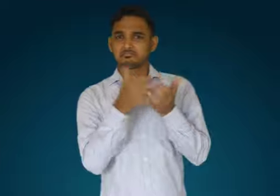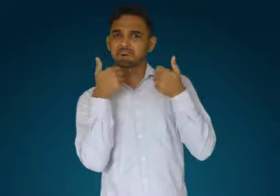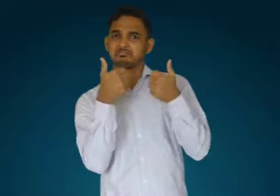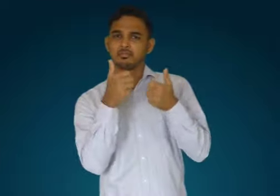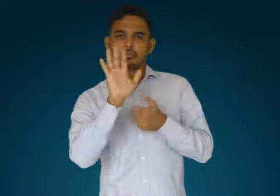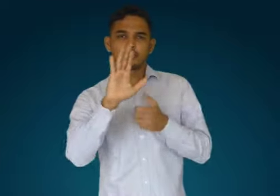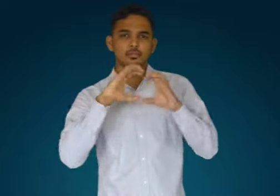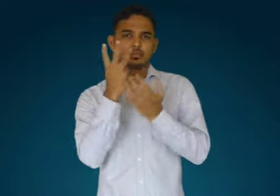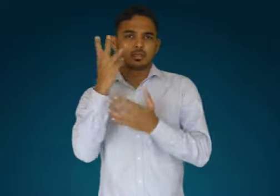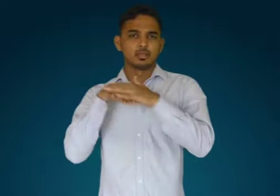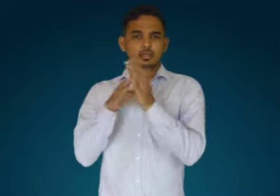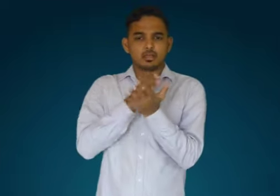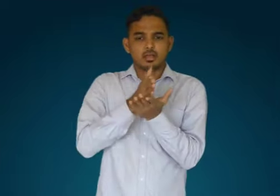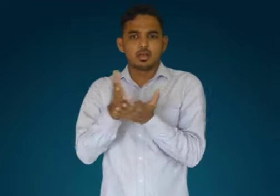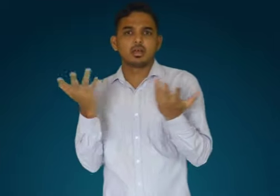art